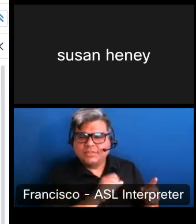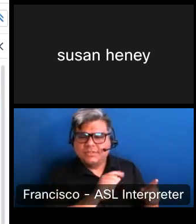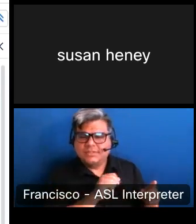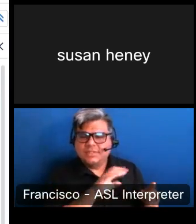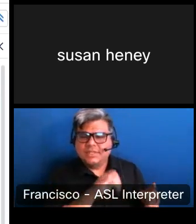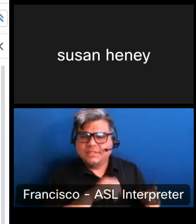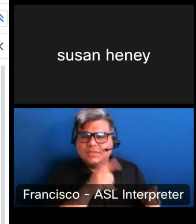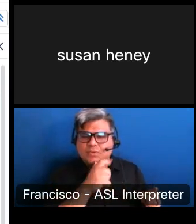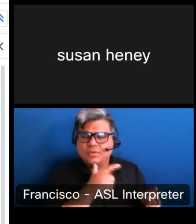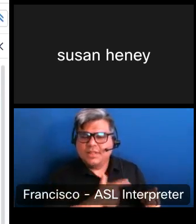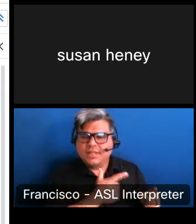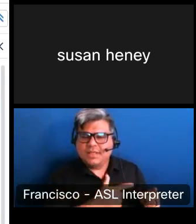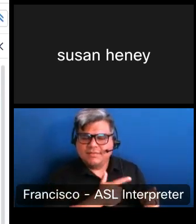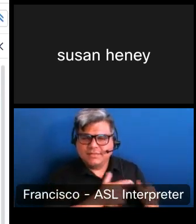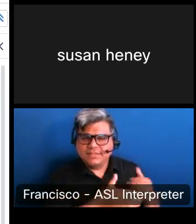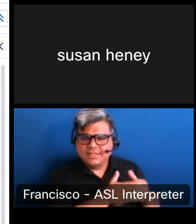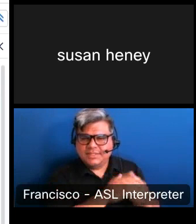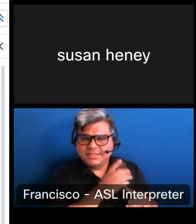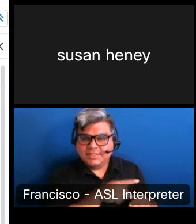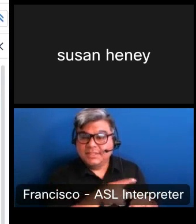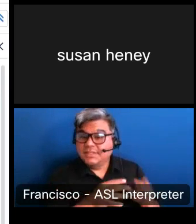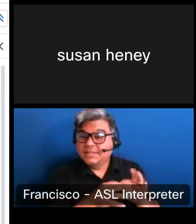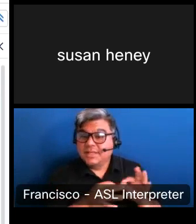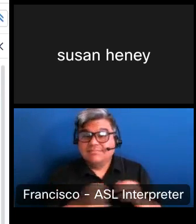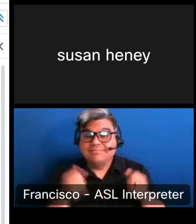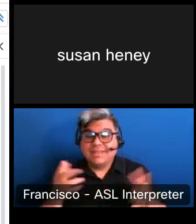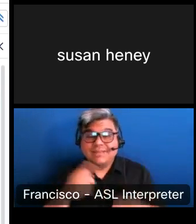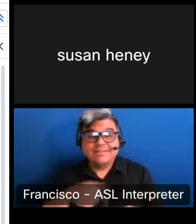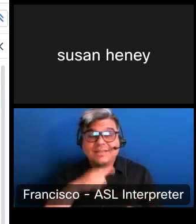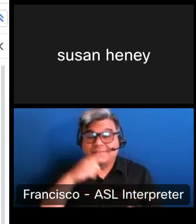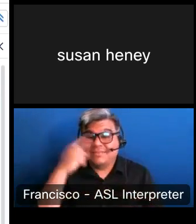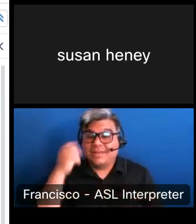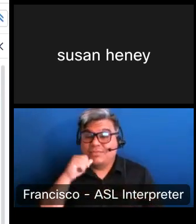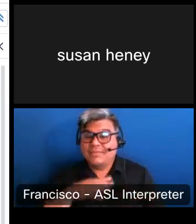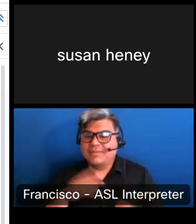she had a theory that perhaps many of these Black women could possibly work for Walter